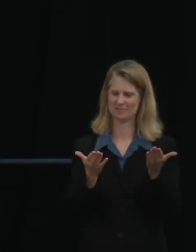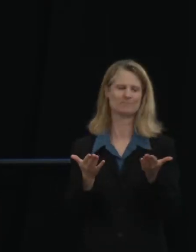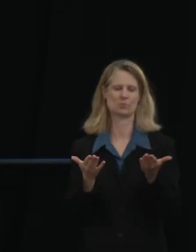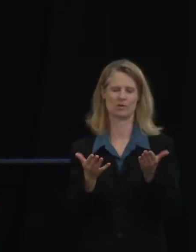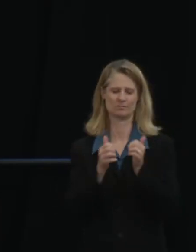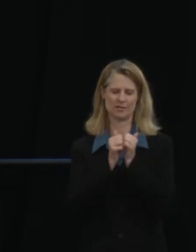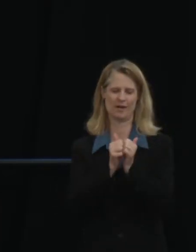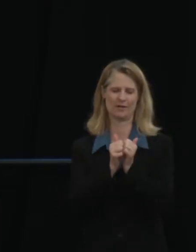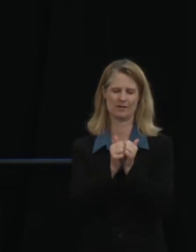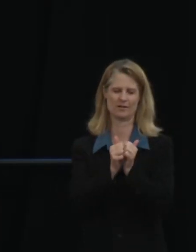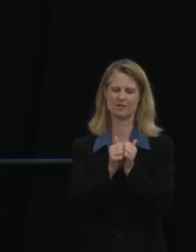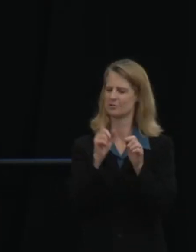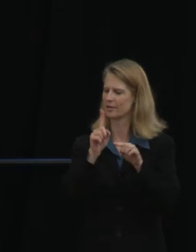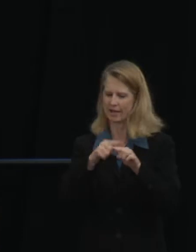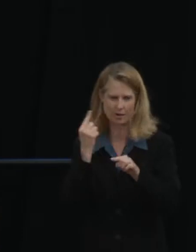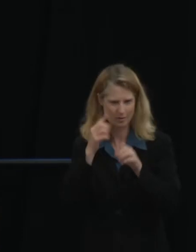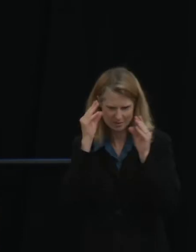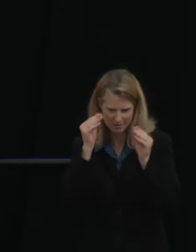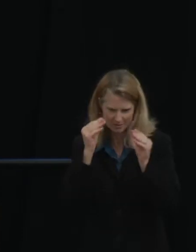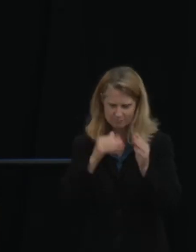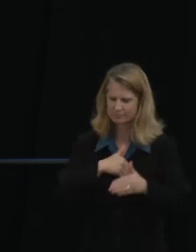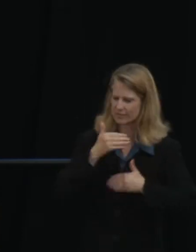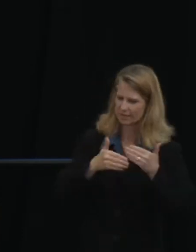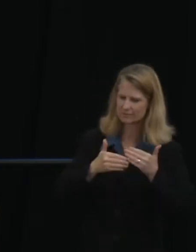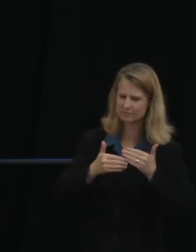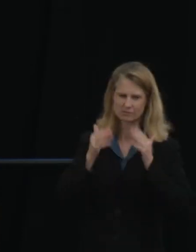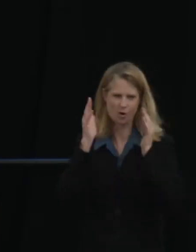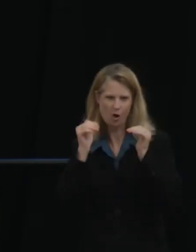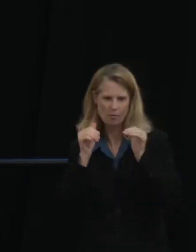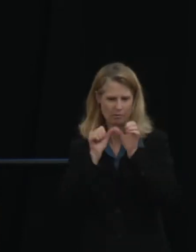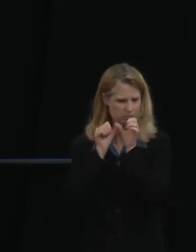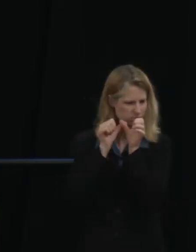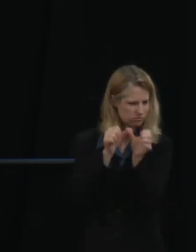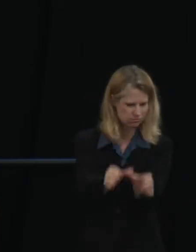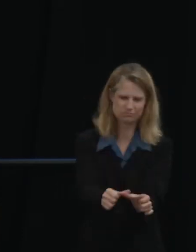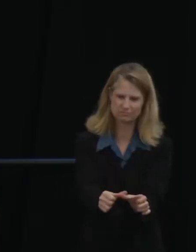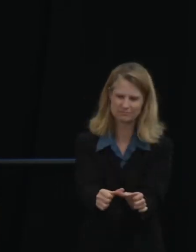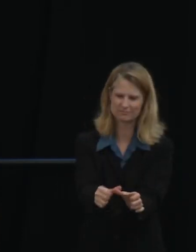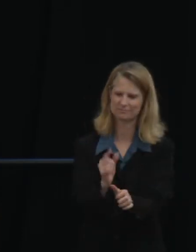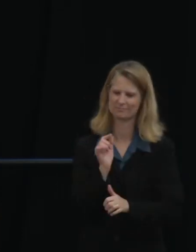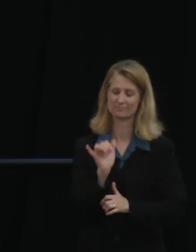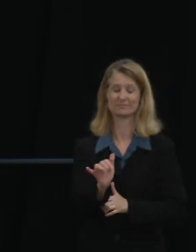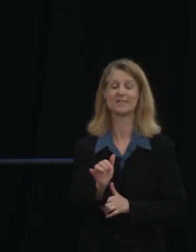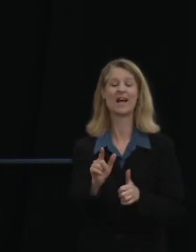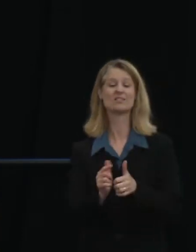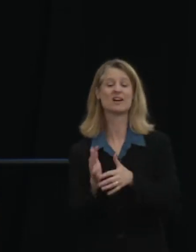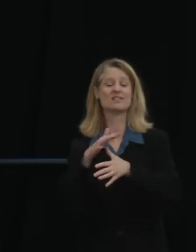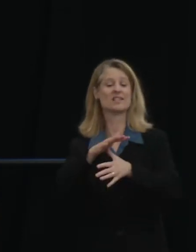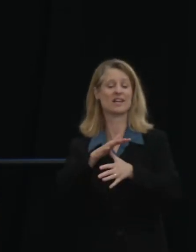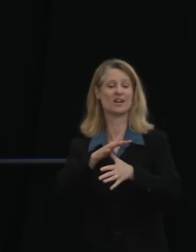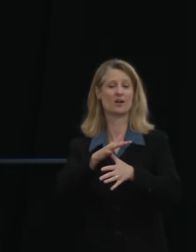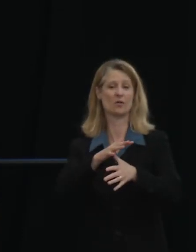Kindness, loyalty, hope and perseverance. As our senior year commenced, we learned to crave independence